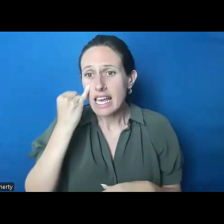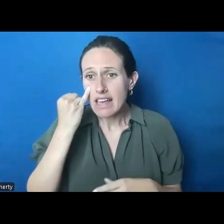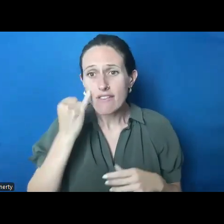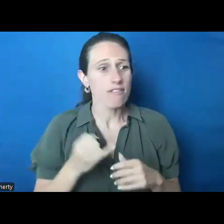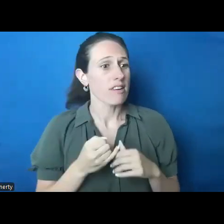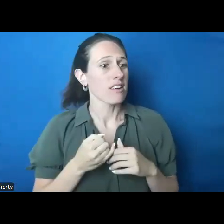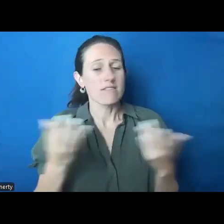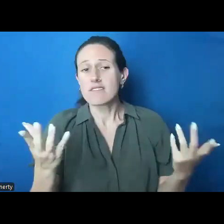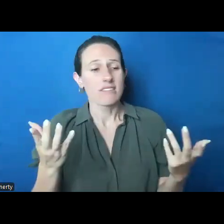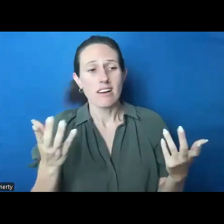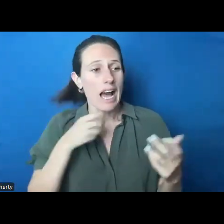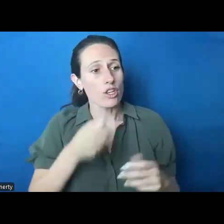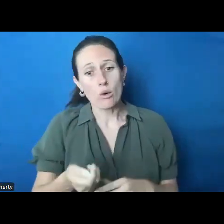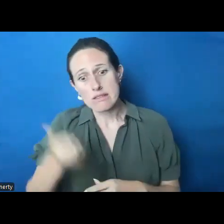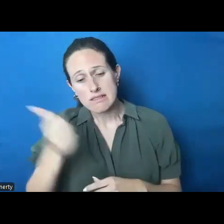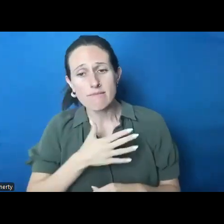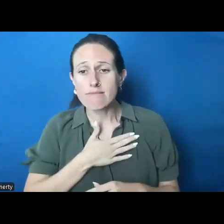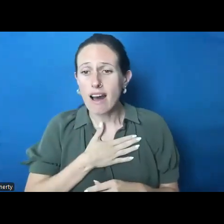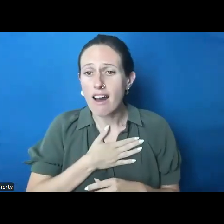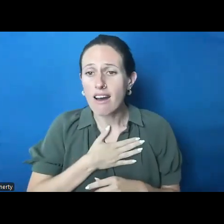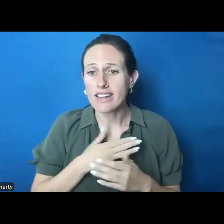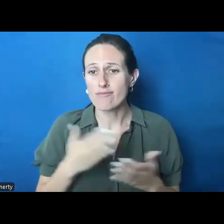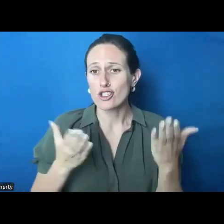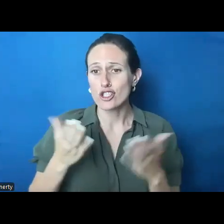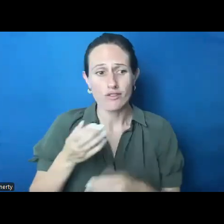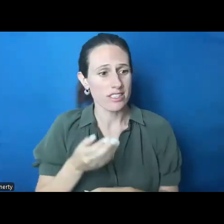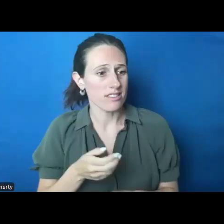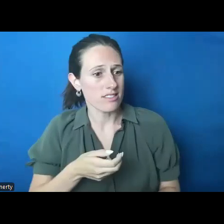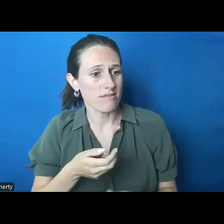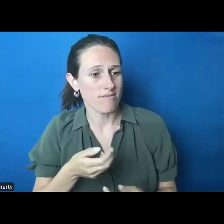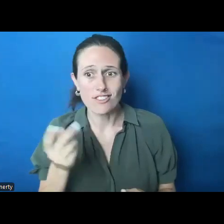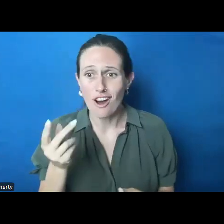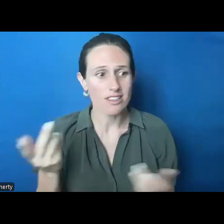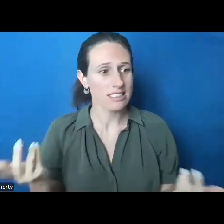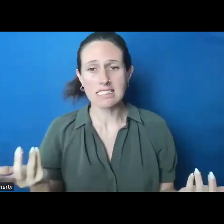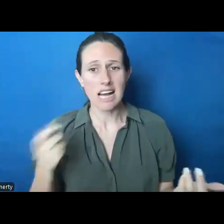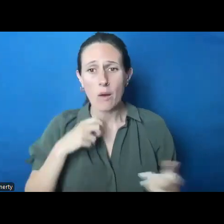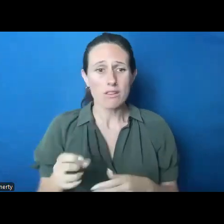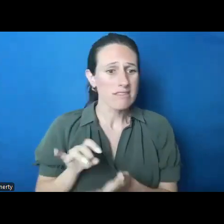didn't get rid of their service dog. MOD's expert staff listened to the constituent and evaluated